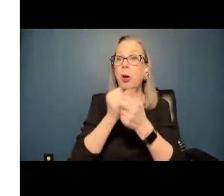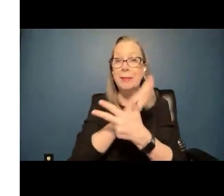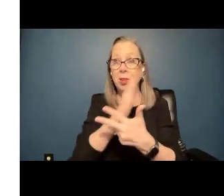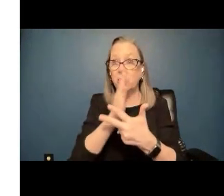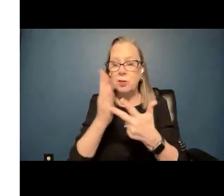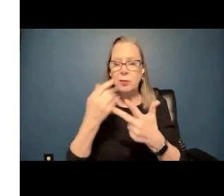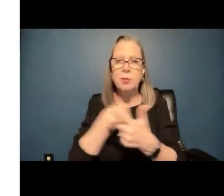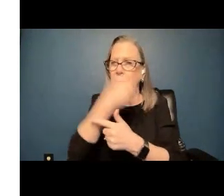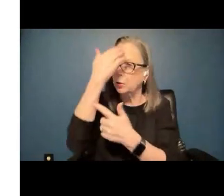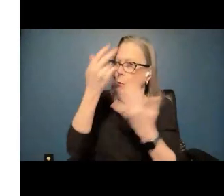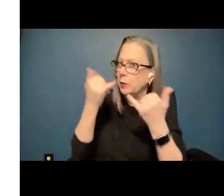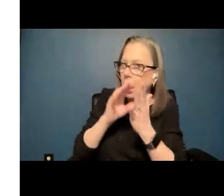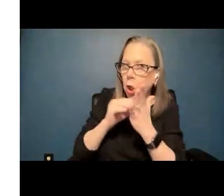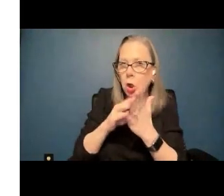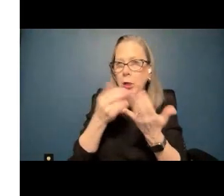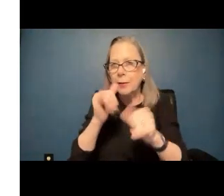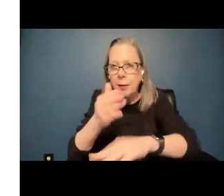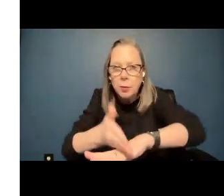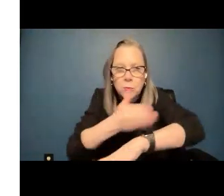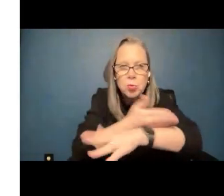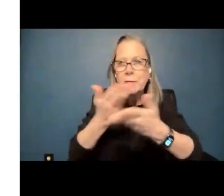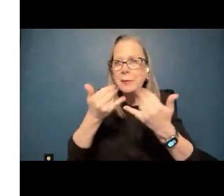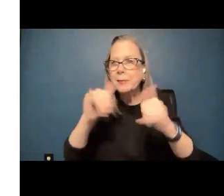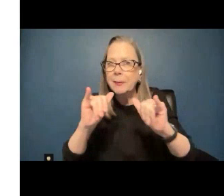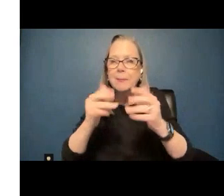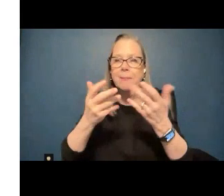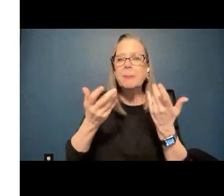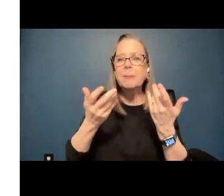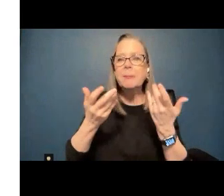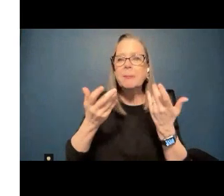improving. We genuinely appreciate your grace as we strengthen the work of the Strategy Center.